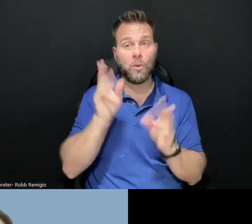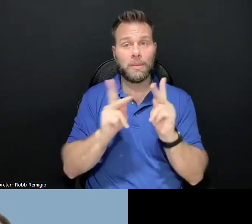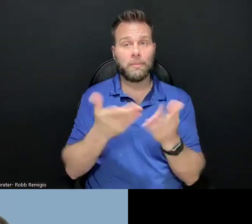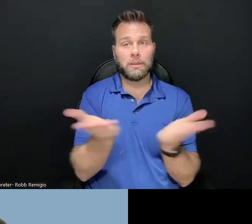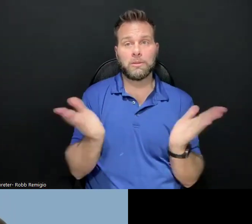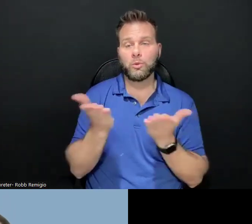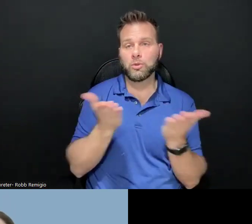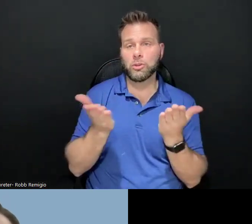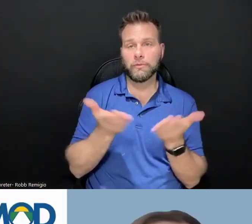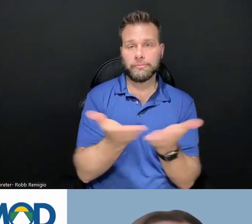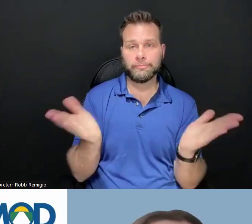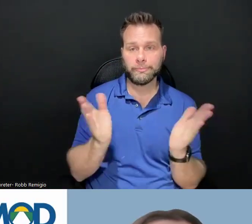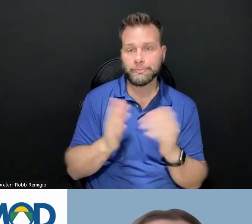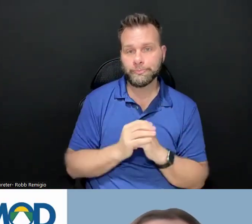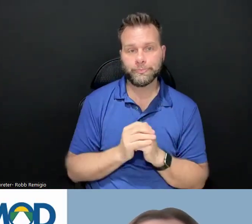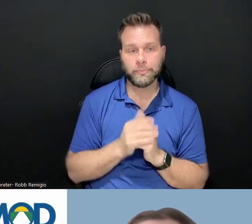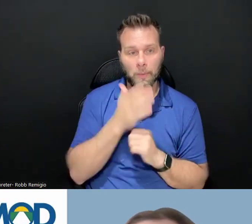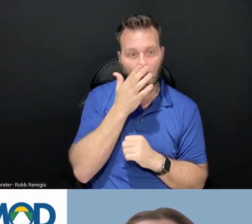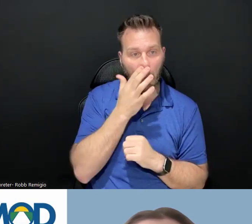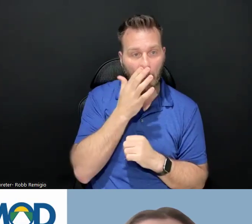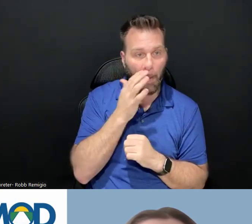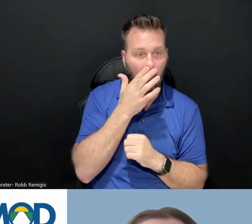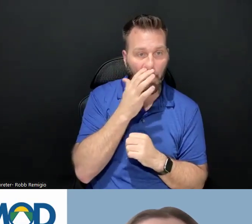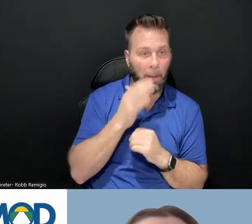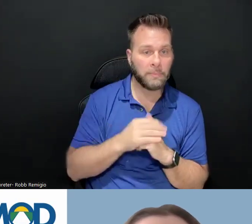you know your audience.